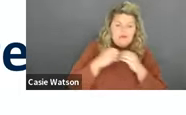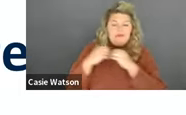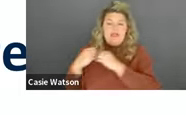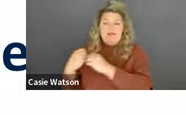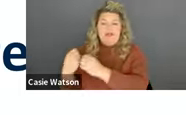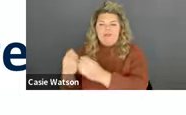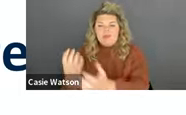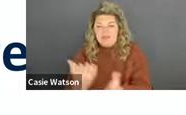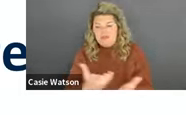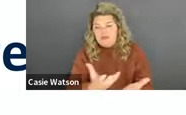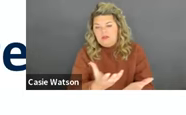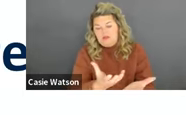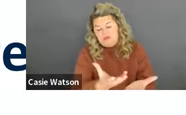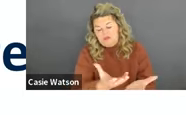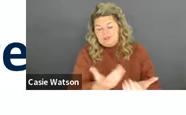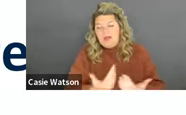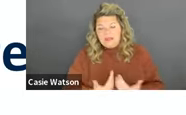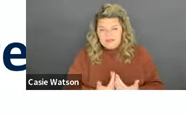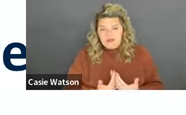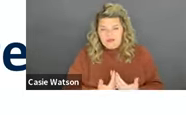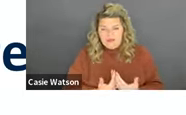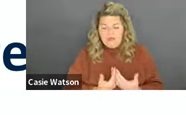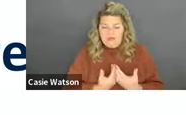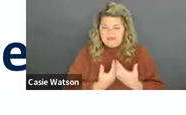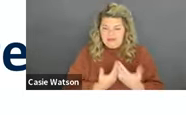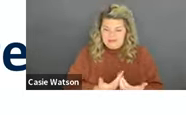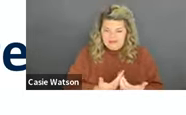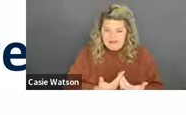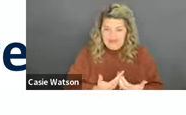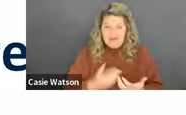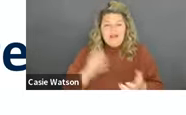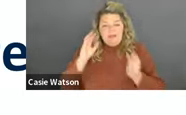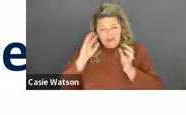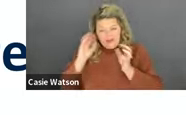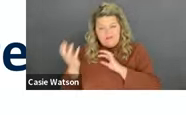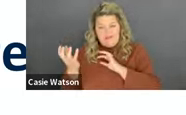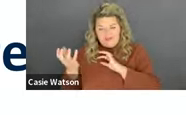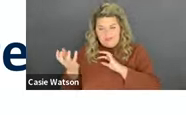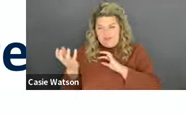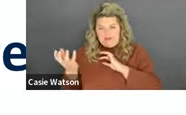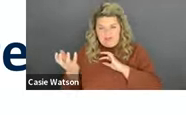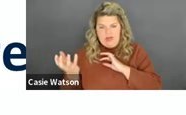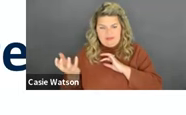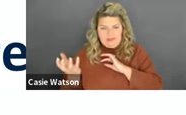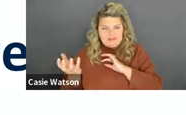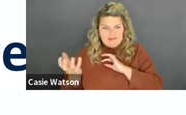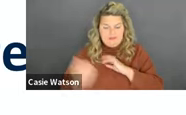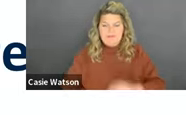and from the time a Deaf person responds to you, there will be a slight delay because of the interpretation process.